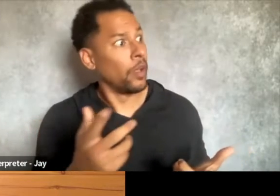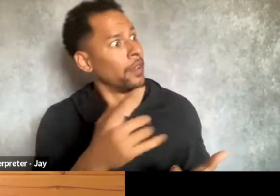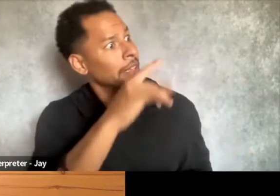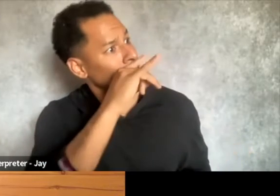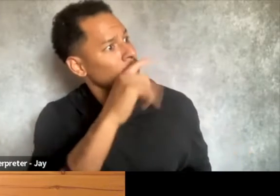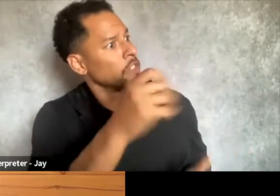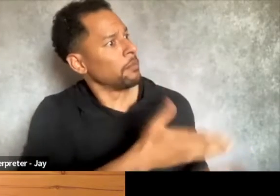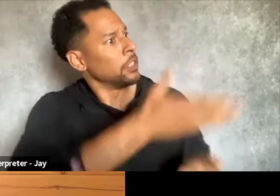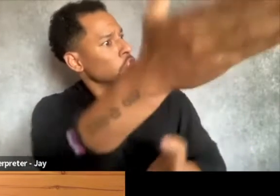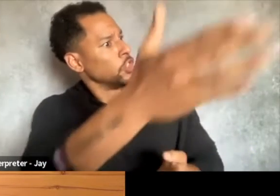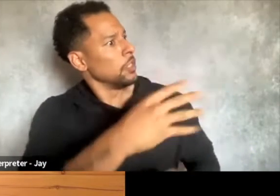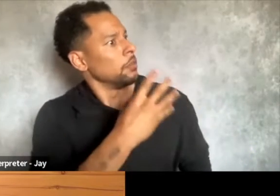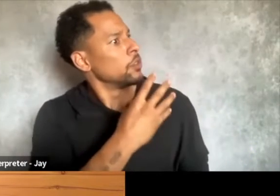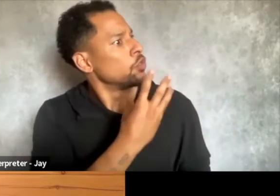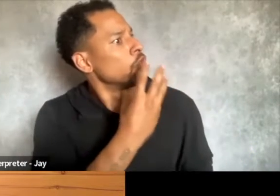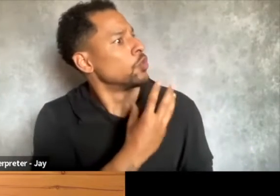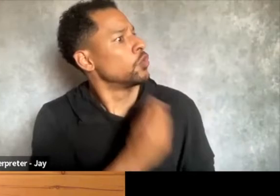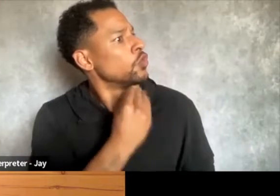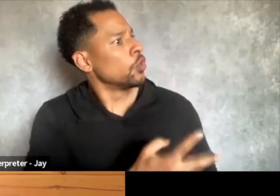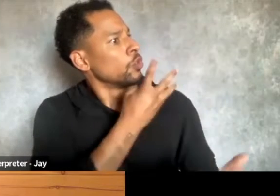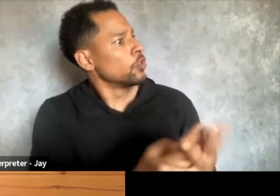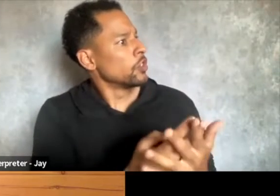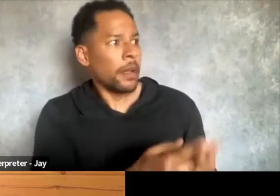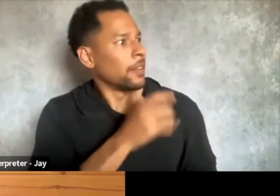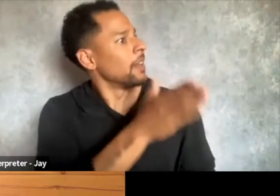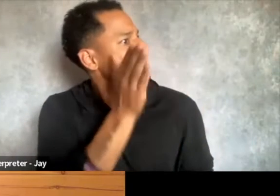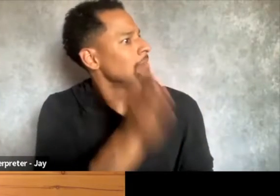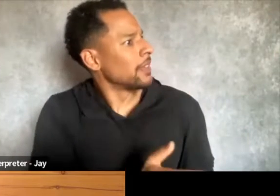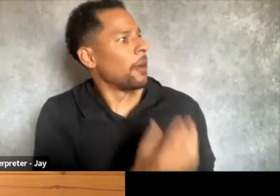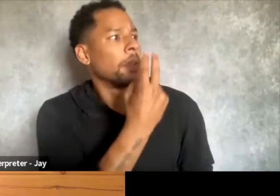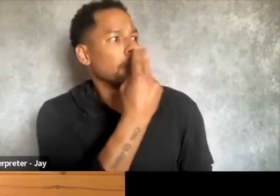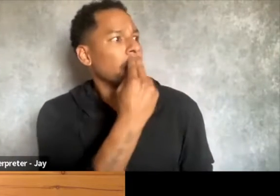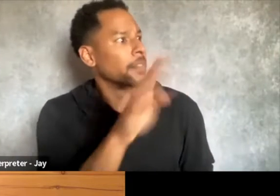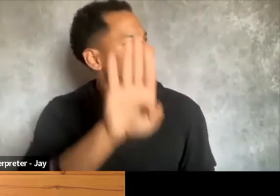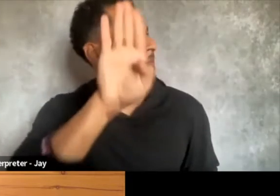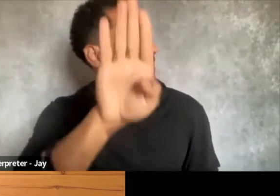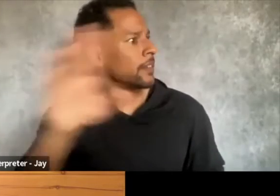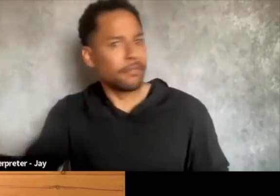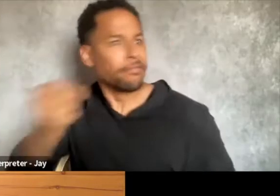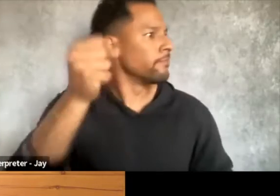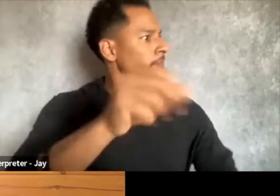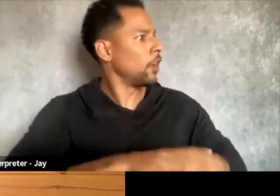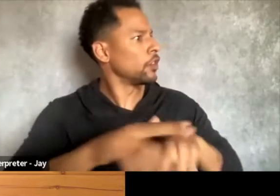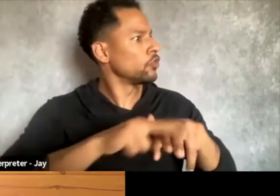but that didn't stop the Nazis loading her on a train. Do you wanna know what I've been most curious about